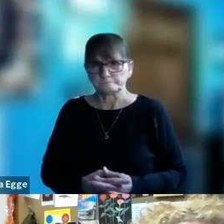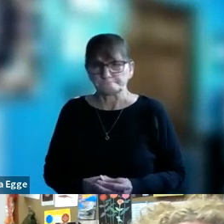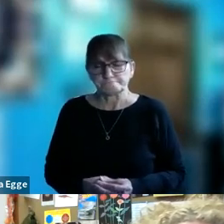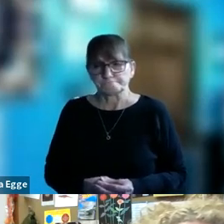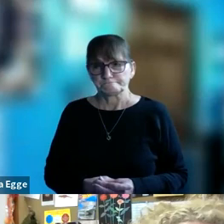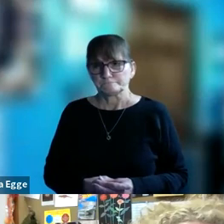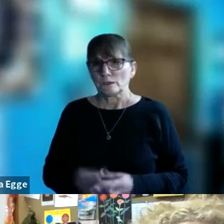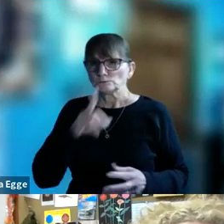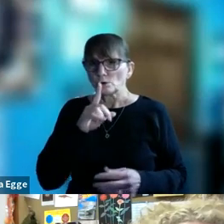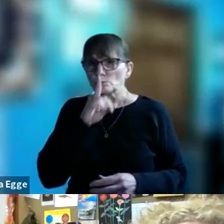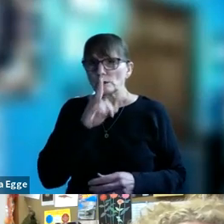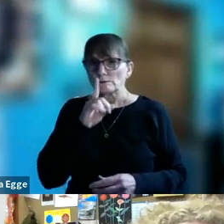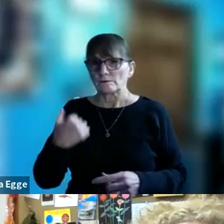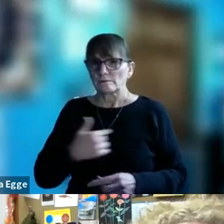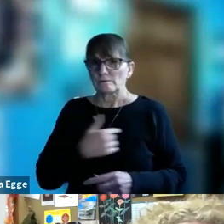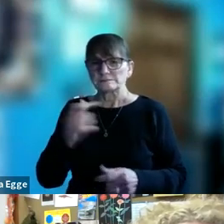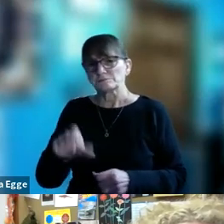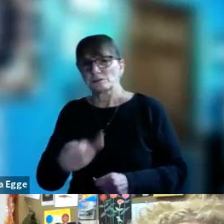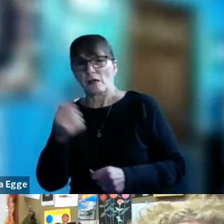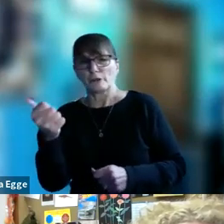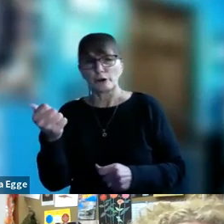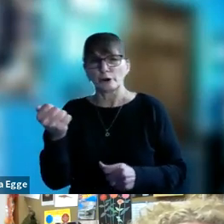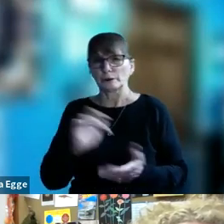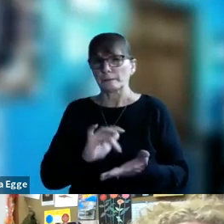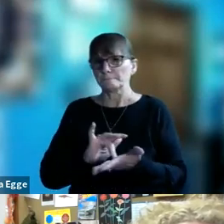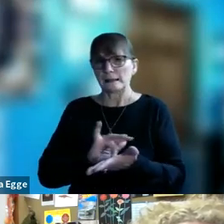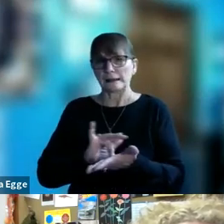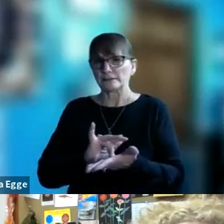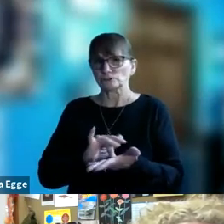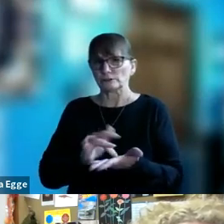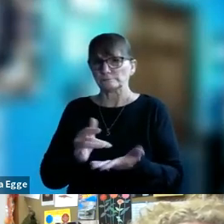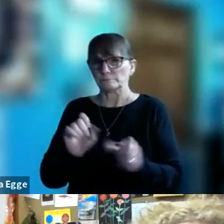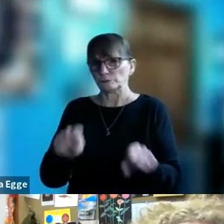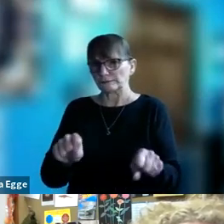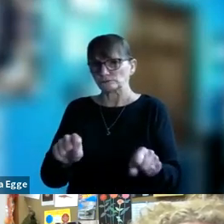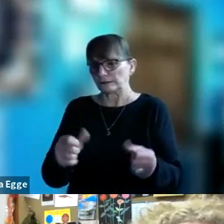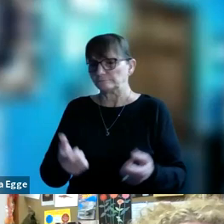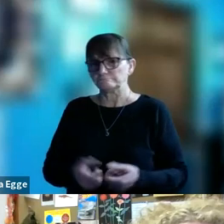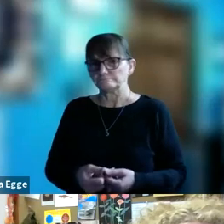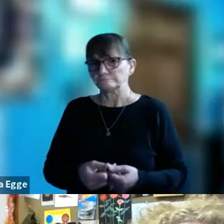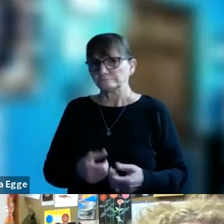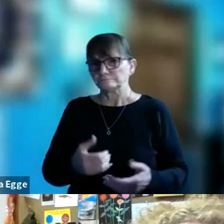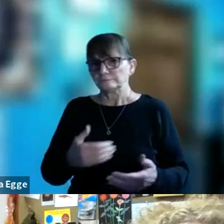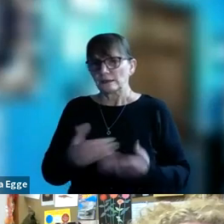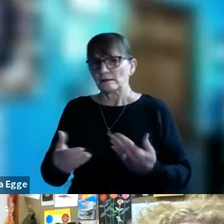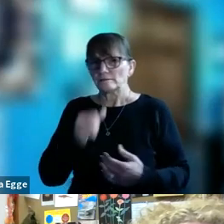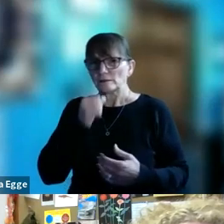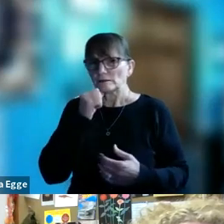So really for us, it's just another medication, potentially. And even if they don't have a medical marijuana card,